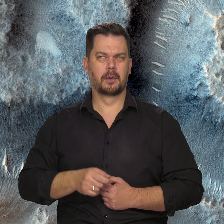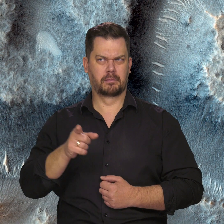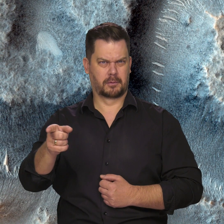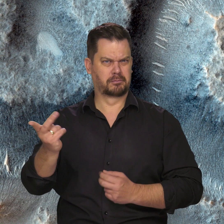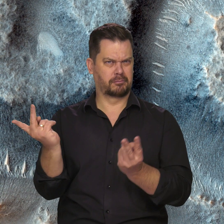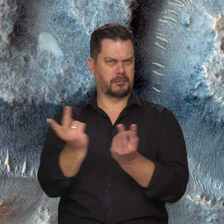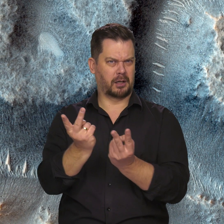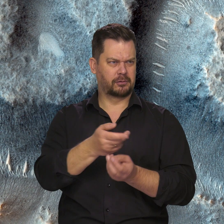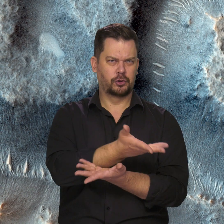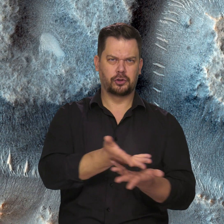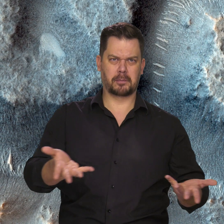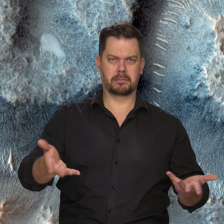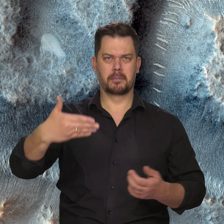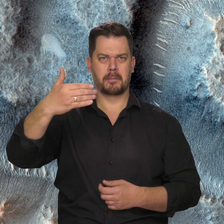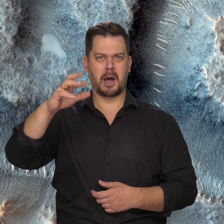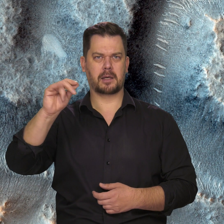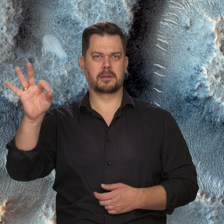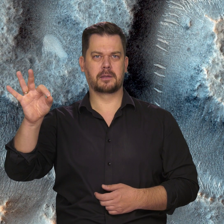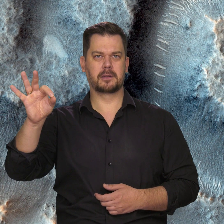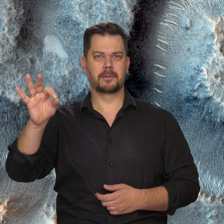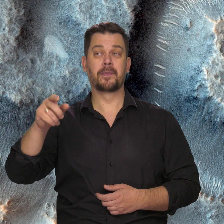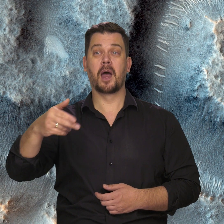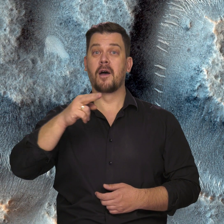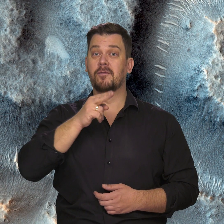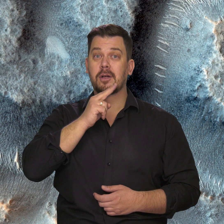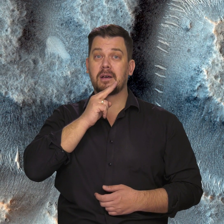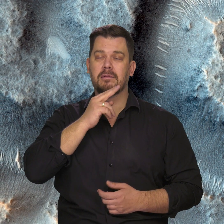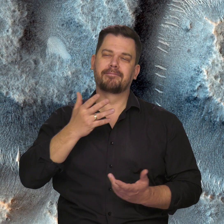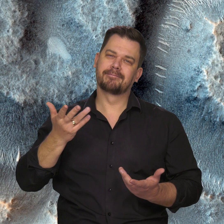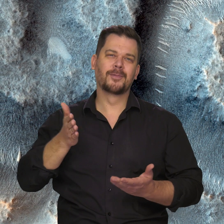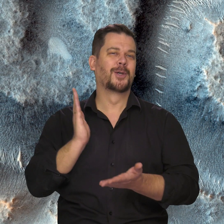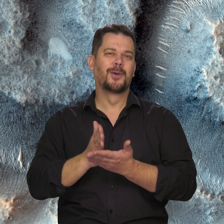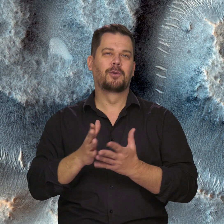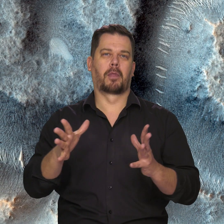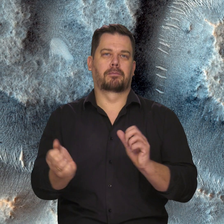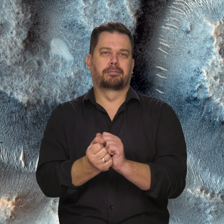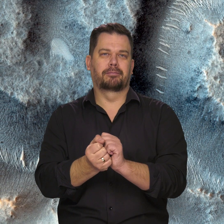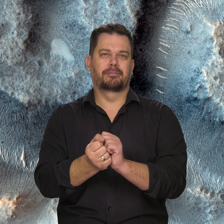If so, Mars was similar to Earth! Currently, water on Mars exists primarily as ice